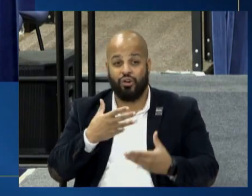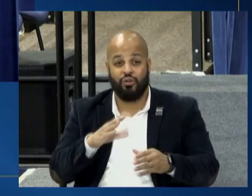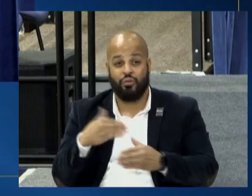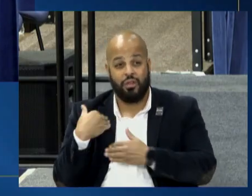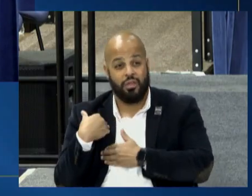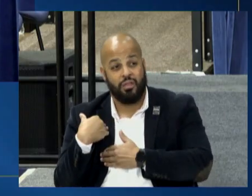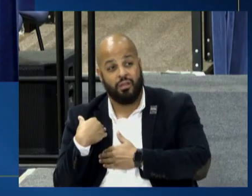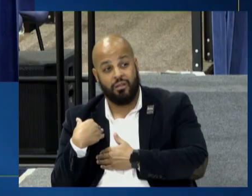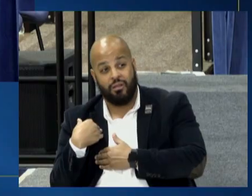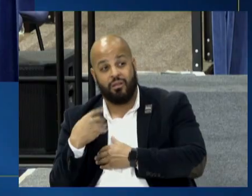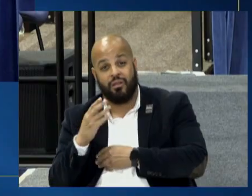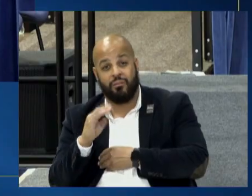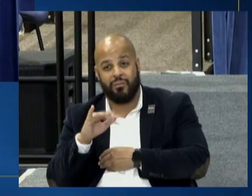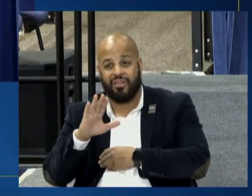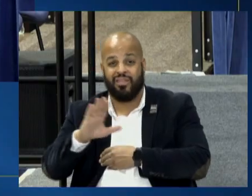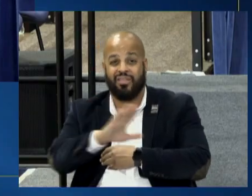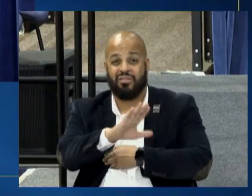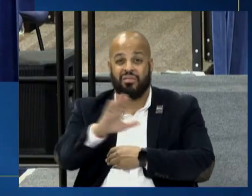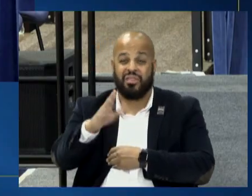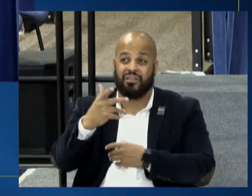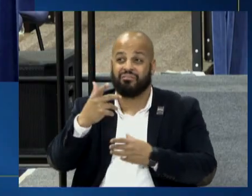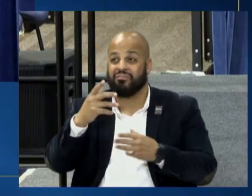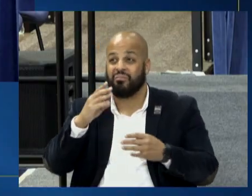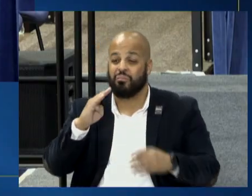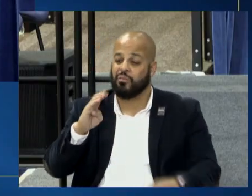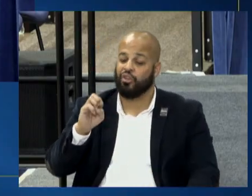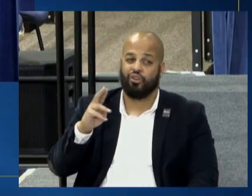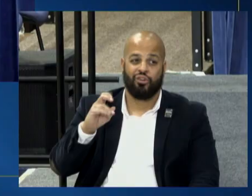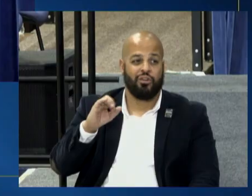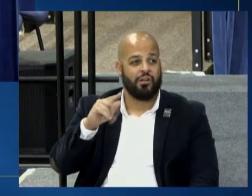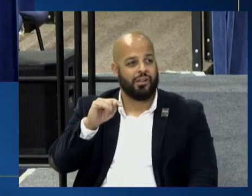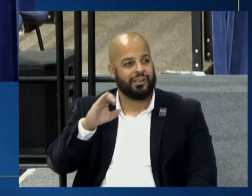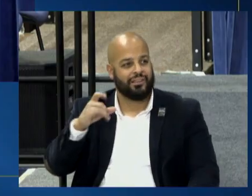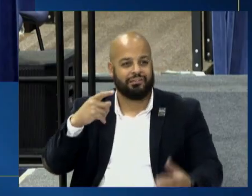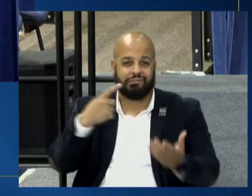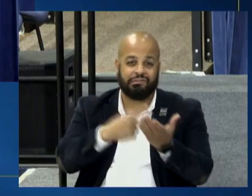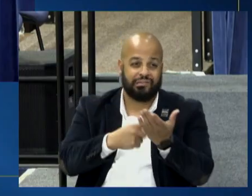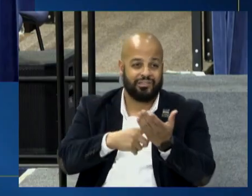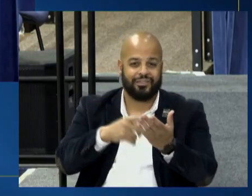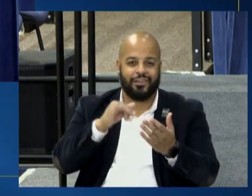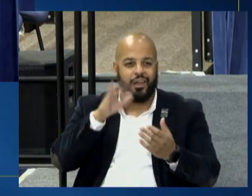bureaucratic or administrative impediments that can really slow down this pace of acceleration.